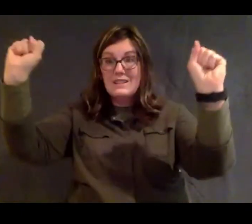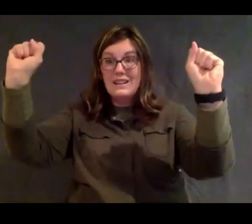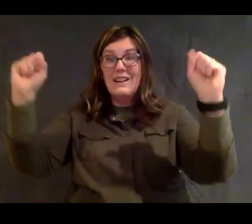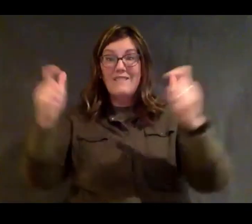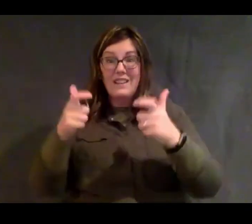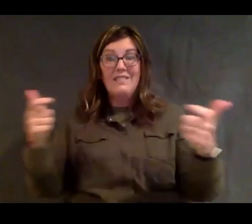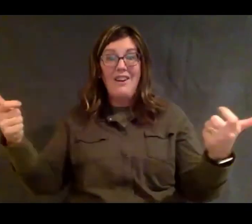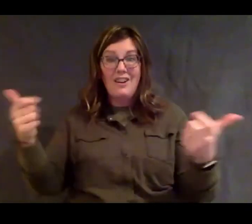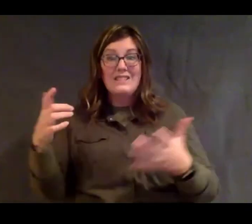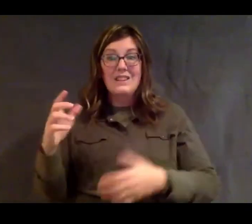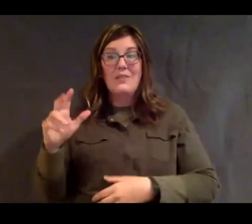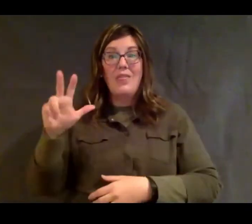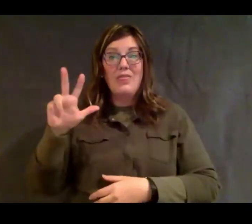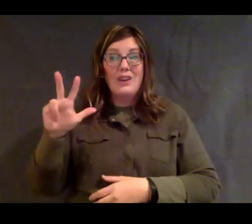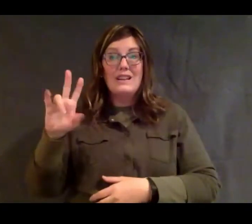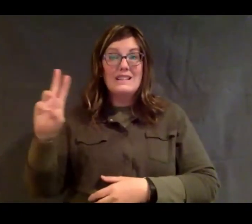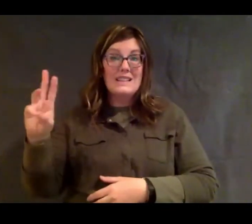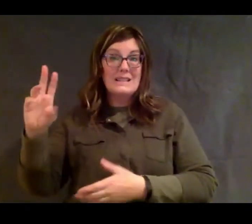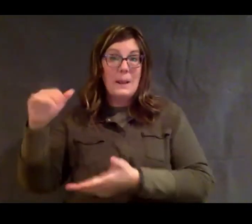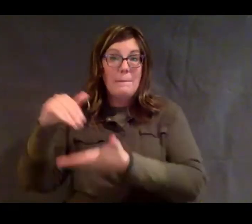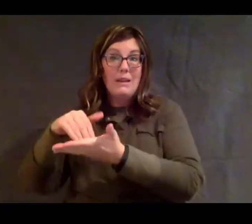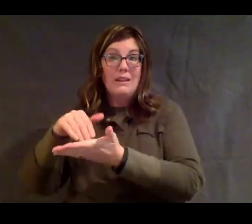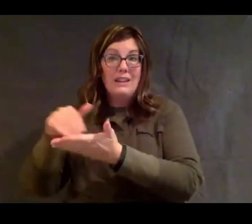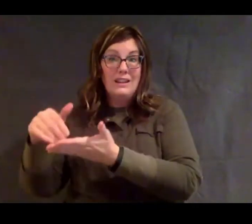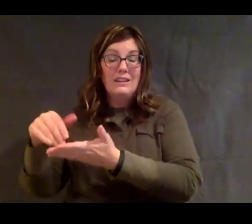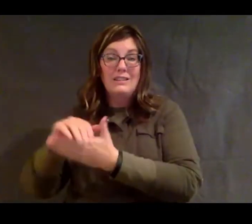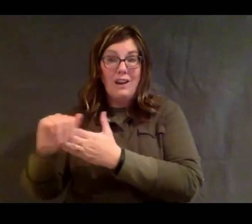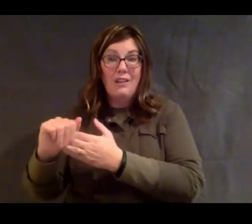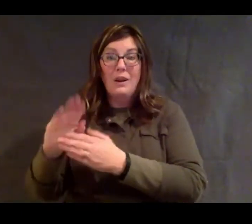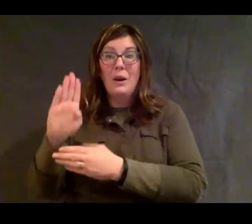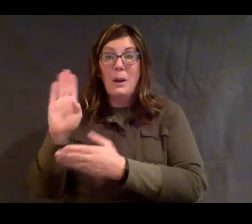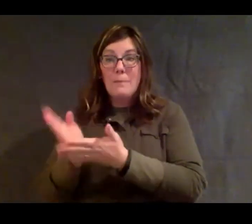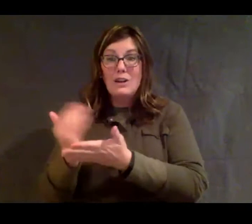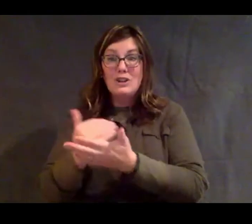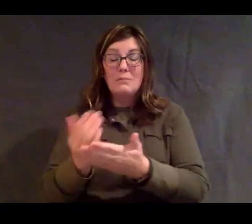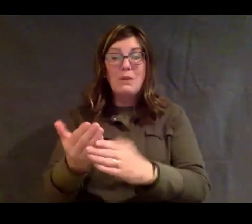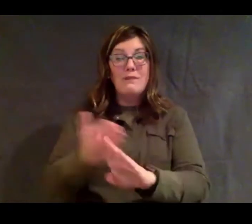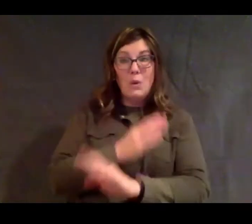budget before i was 20 years old and so i'm proud to be able to do that work but it wasn't just